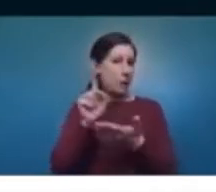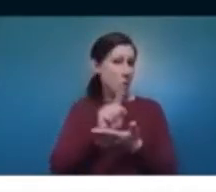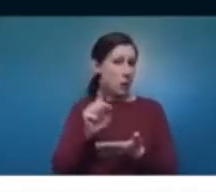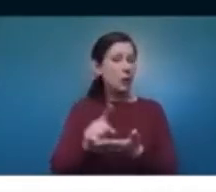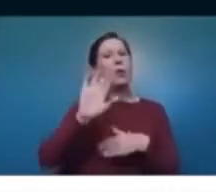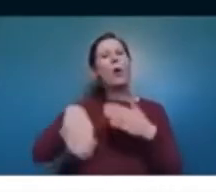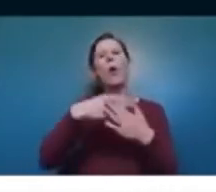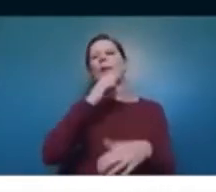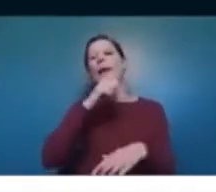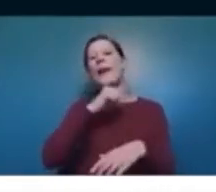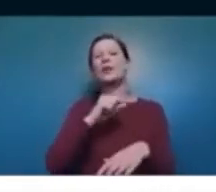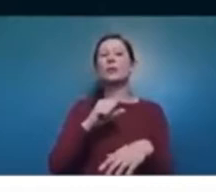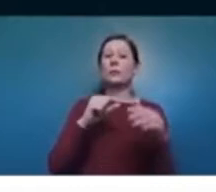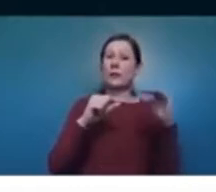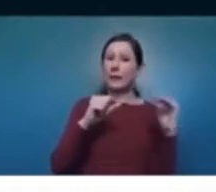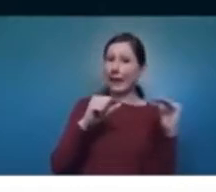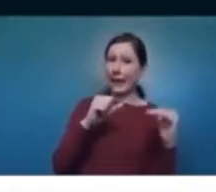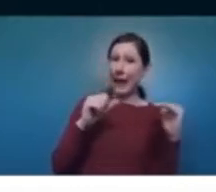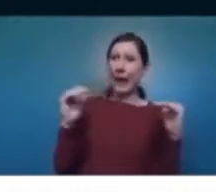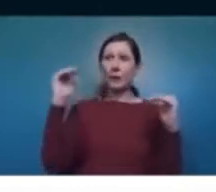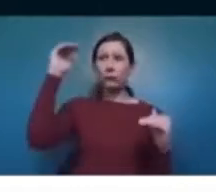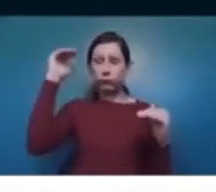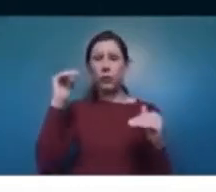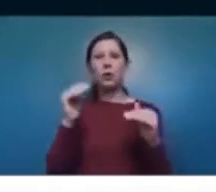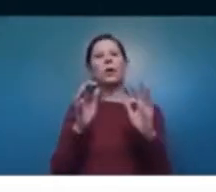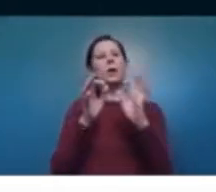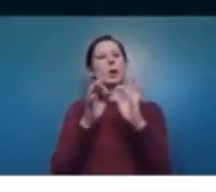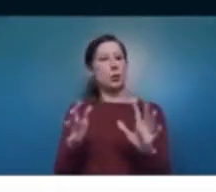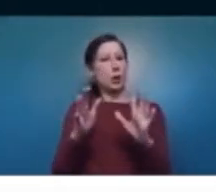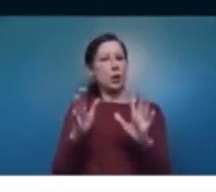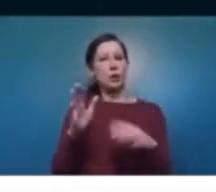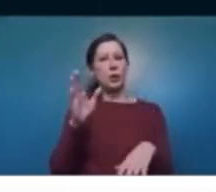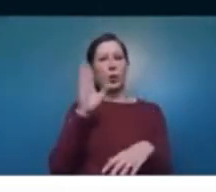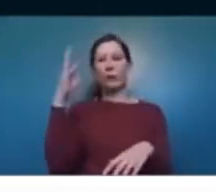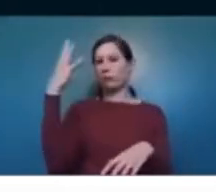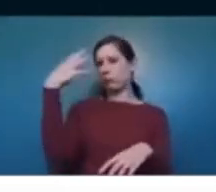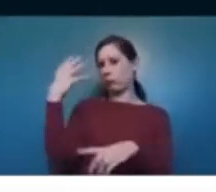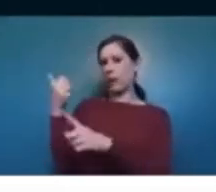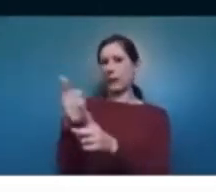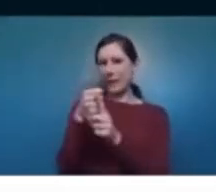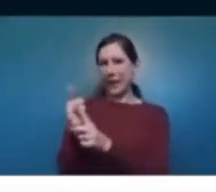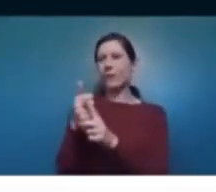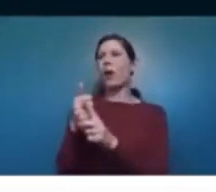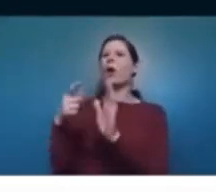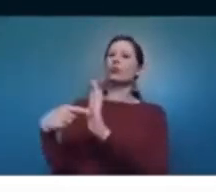little guys, big guys, even adults. Our interpreters are going to tape themselves giving some tours. One of the group's